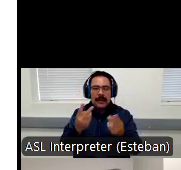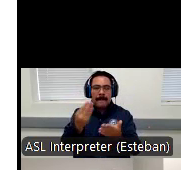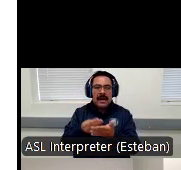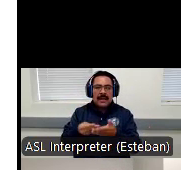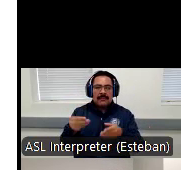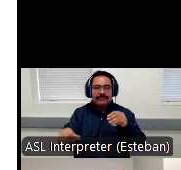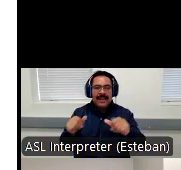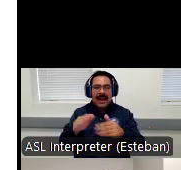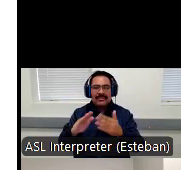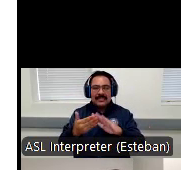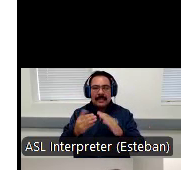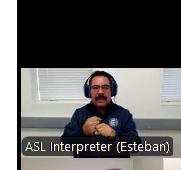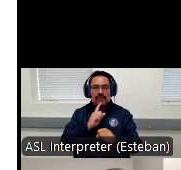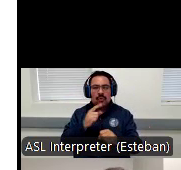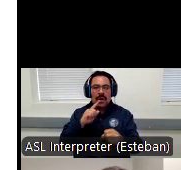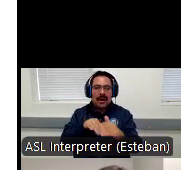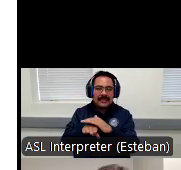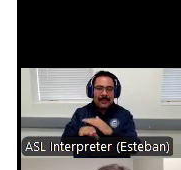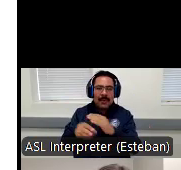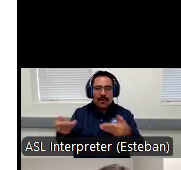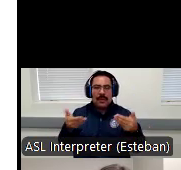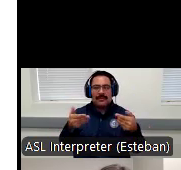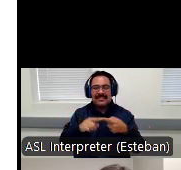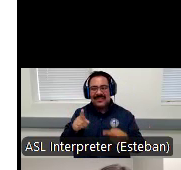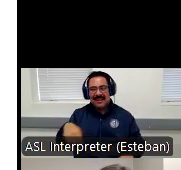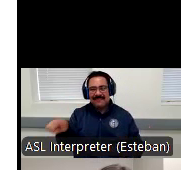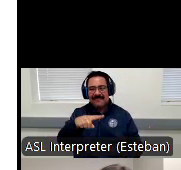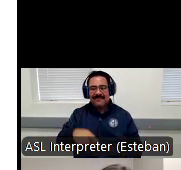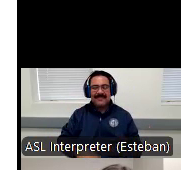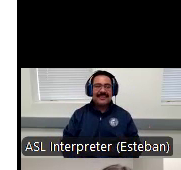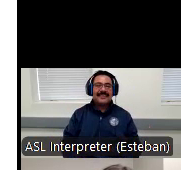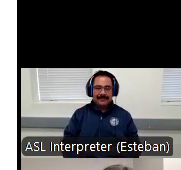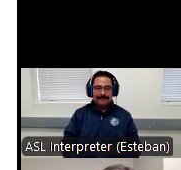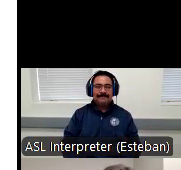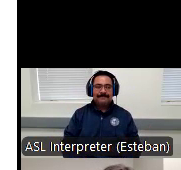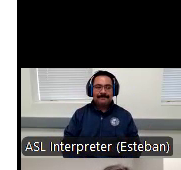so we want to make sure that we're accessible and welcoming to them.